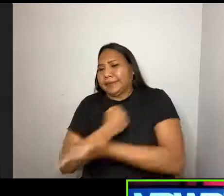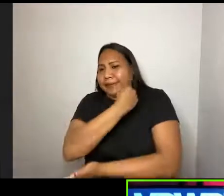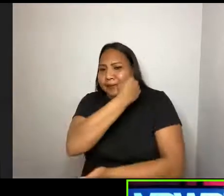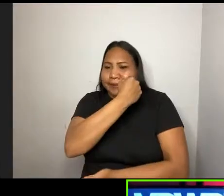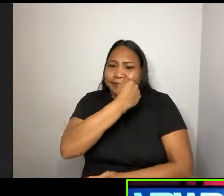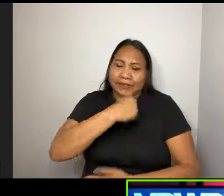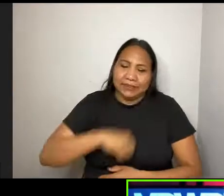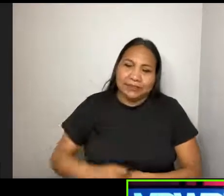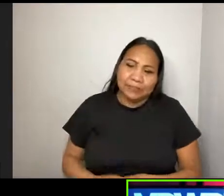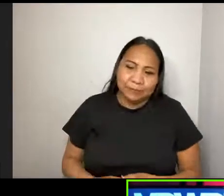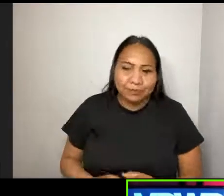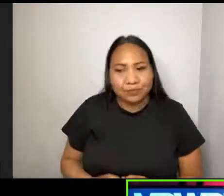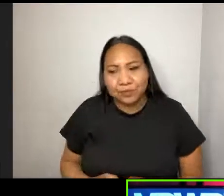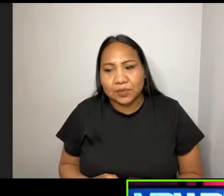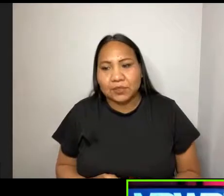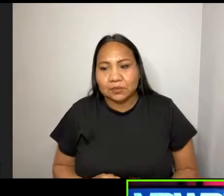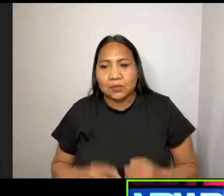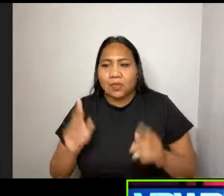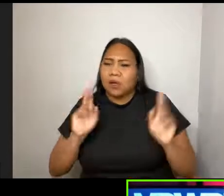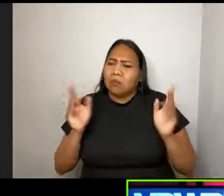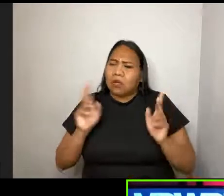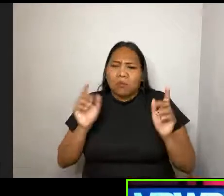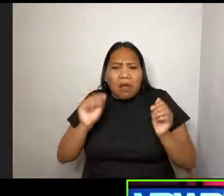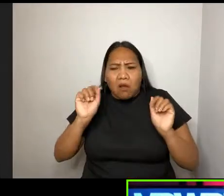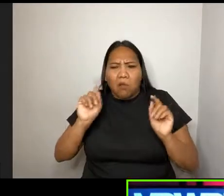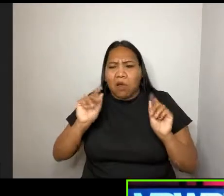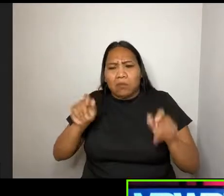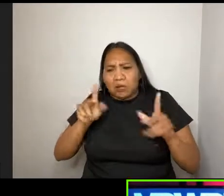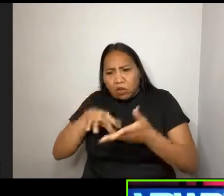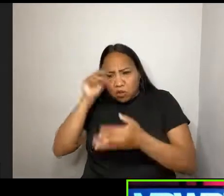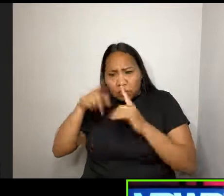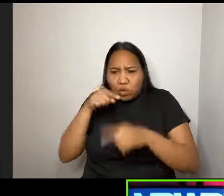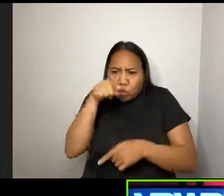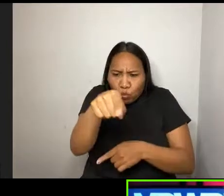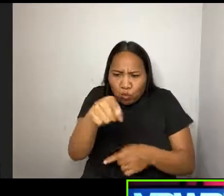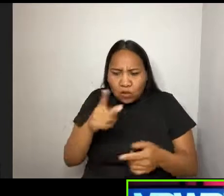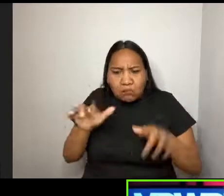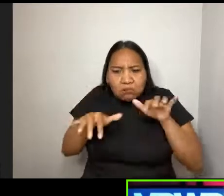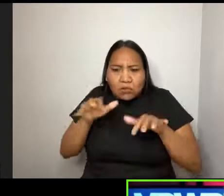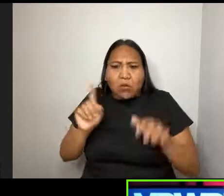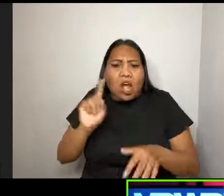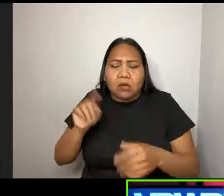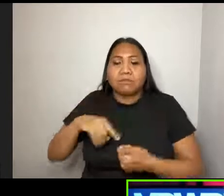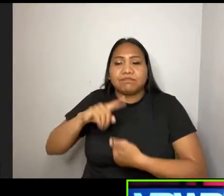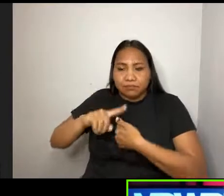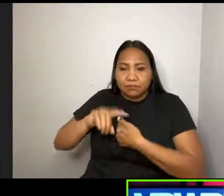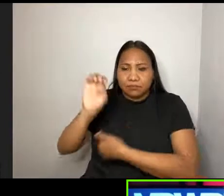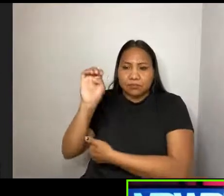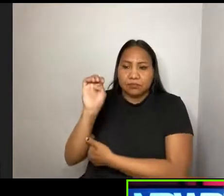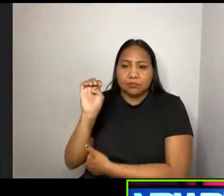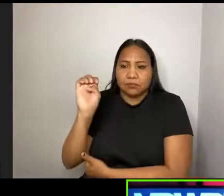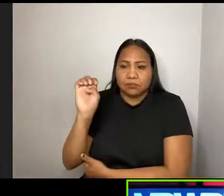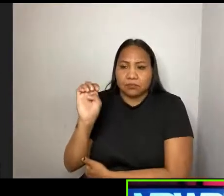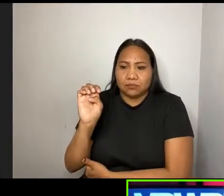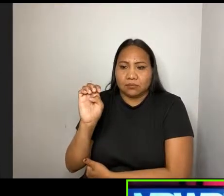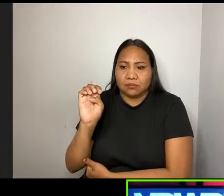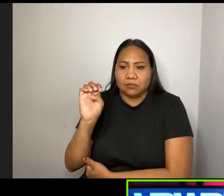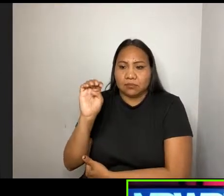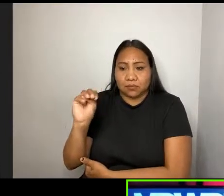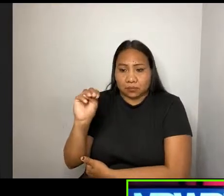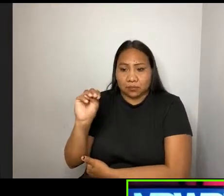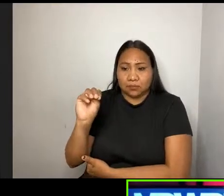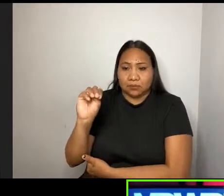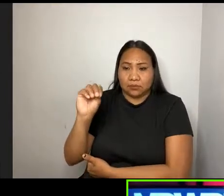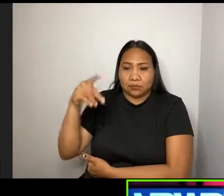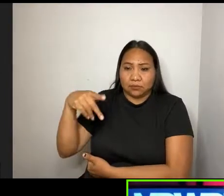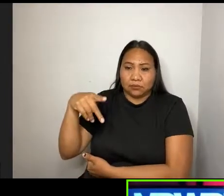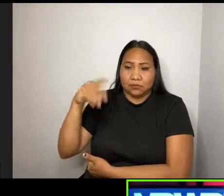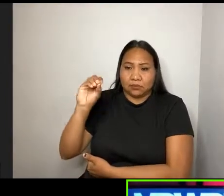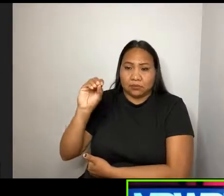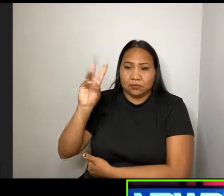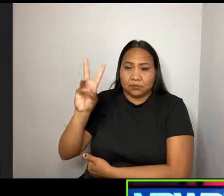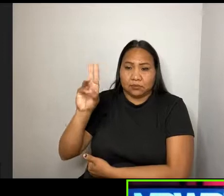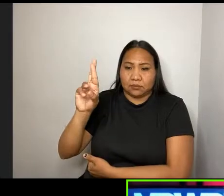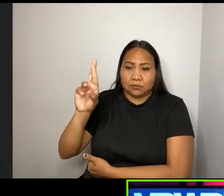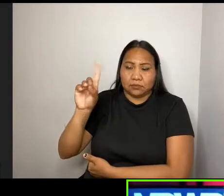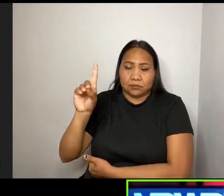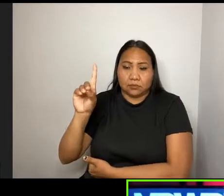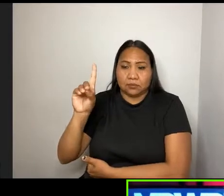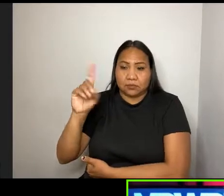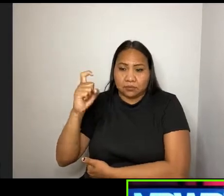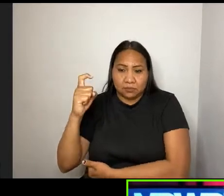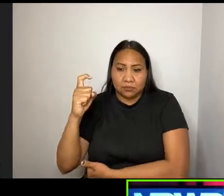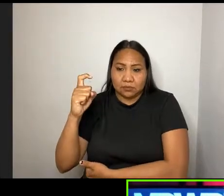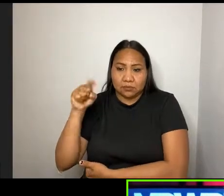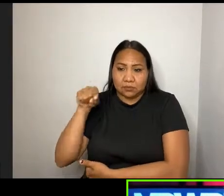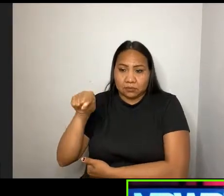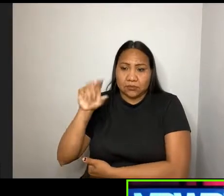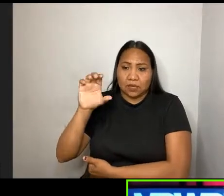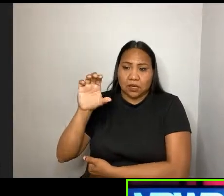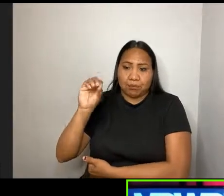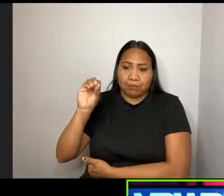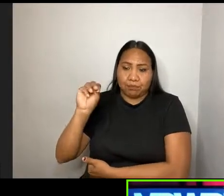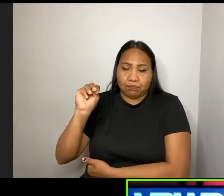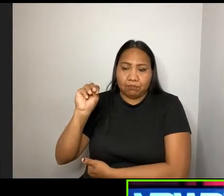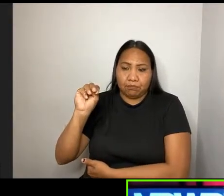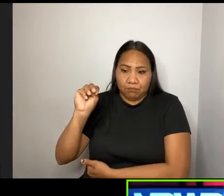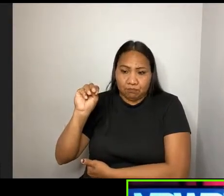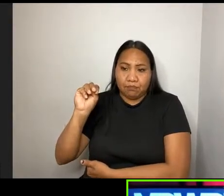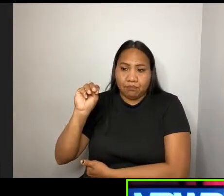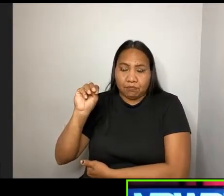There are two places to find out would be mpwrdx.com and also, please, connect with me on